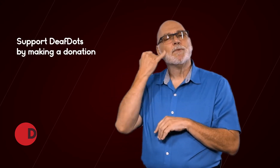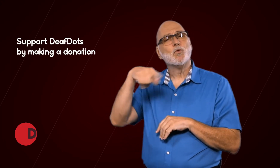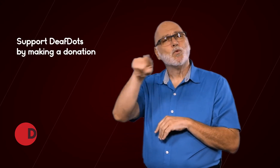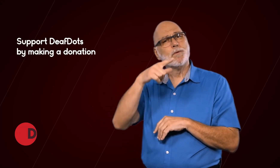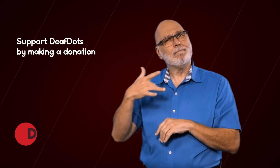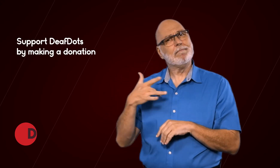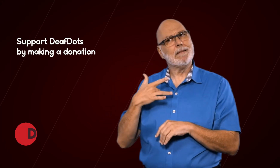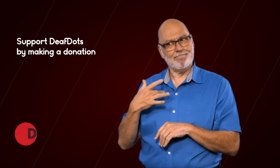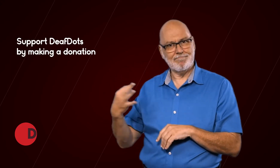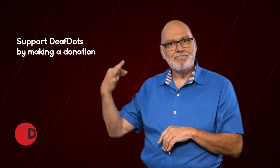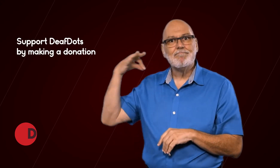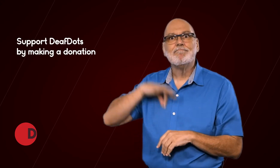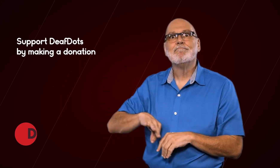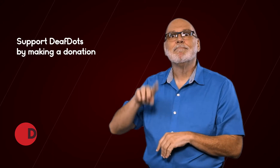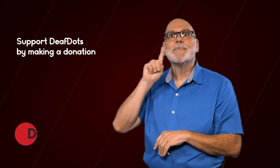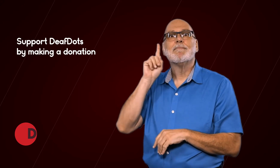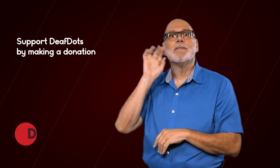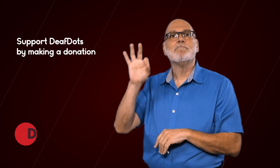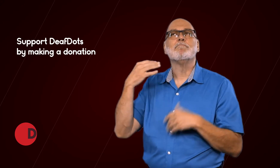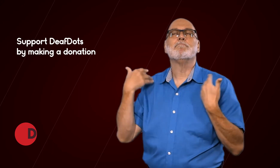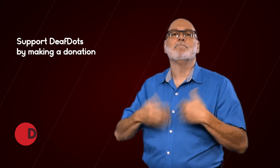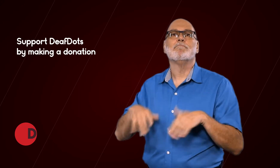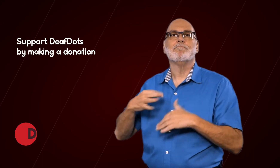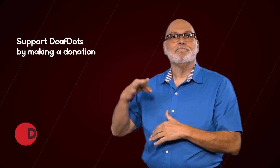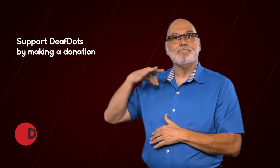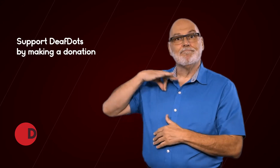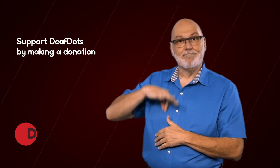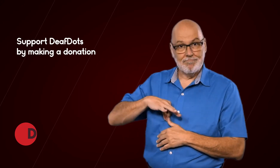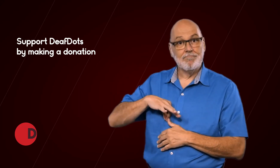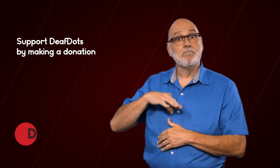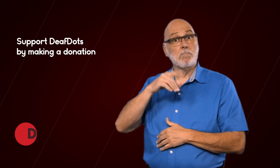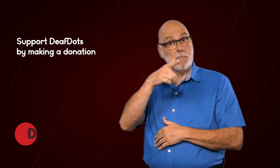If you benefit from DeafDots and if you are able to,